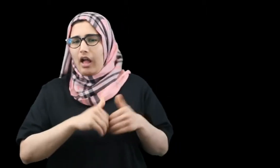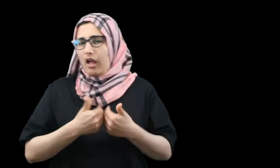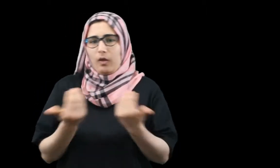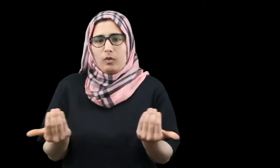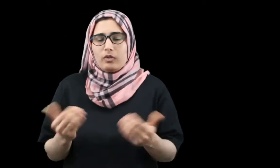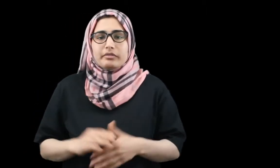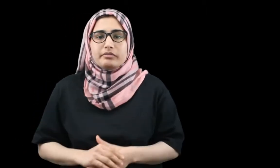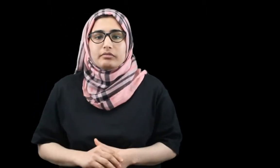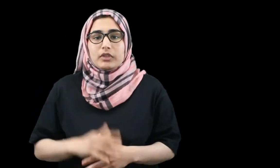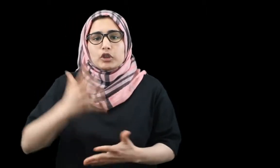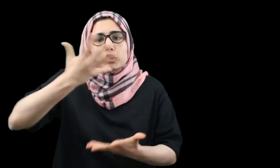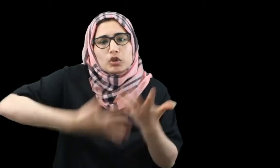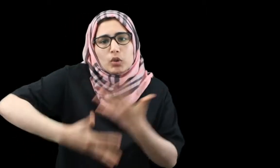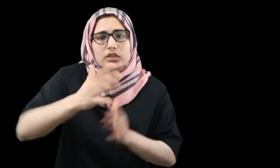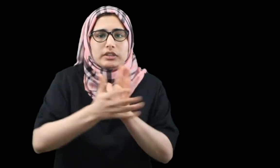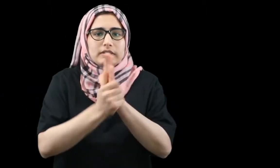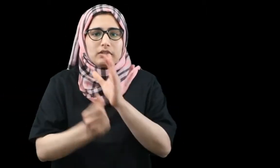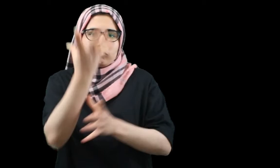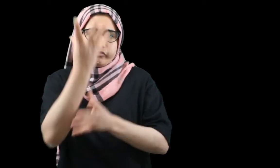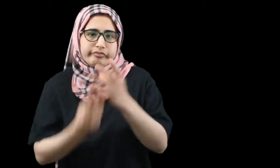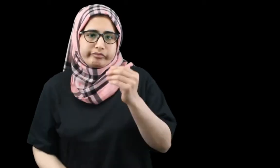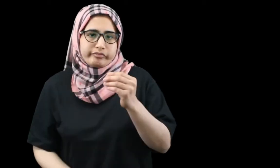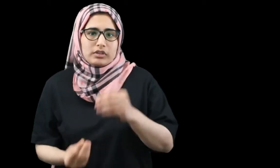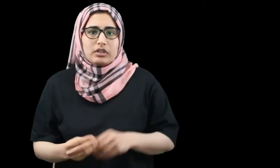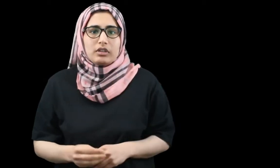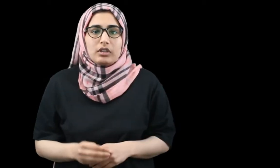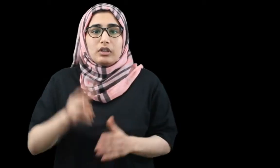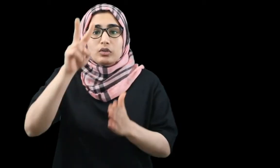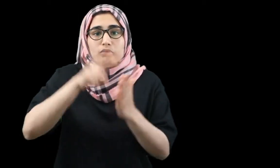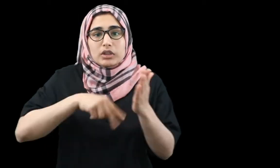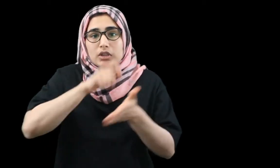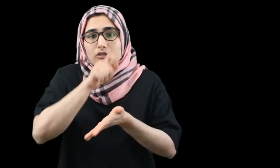How does that impact the child? They lack social skills.